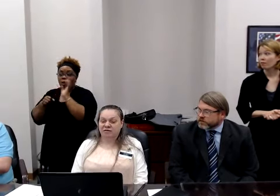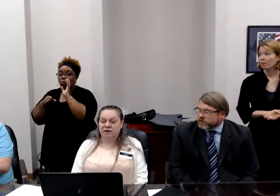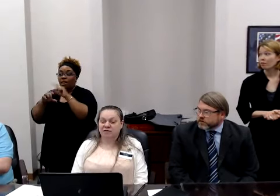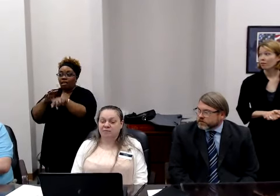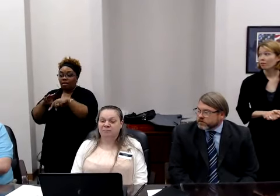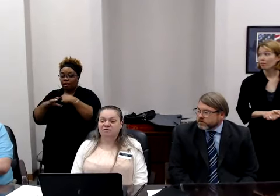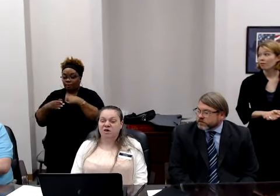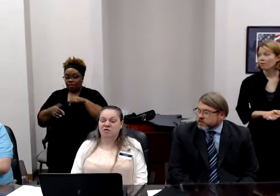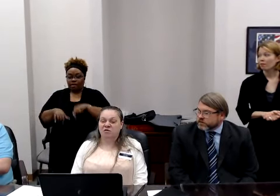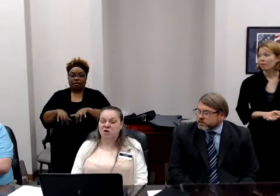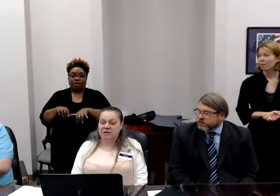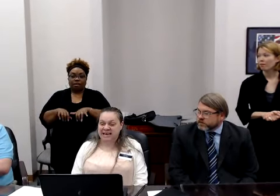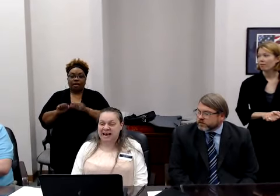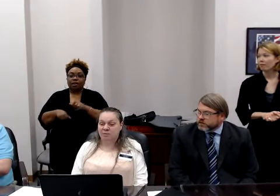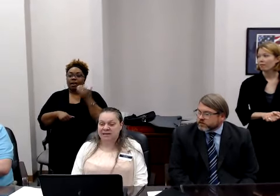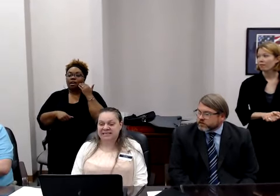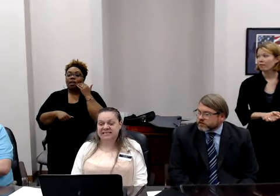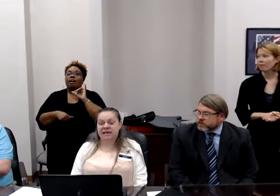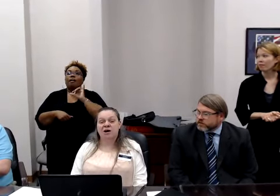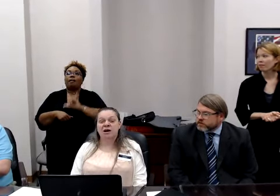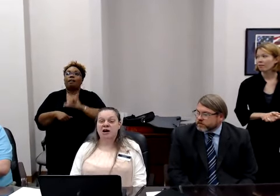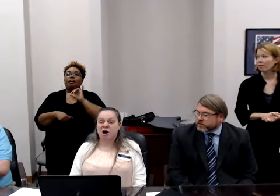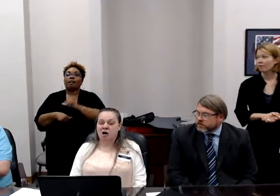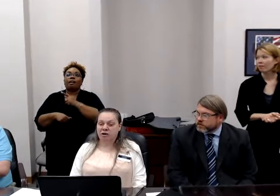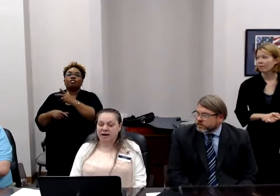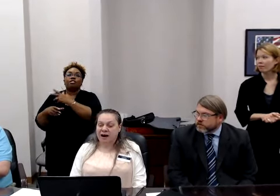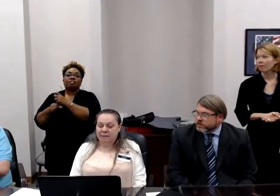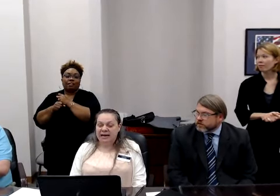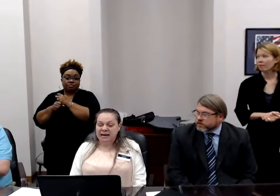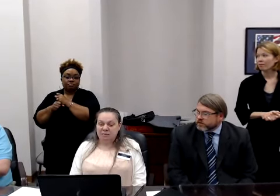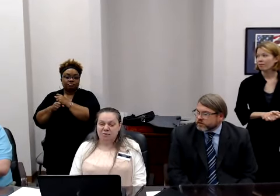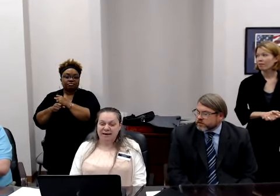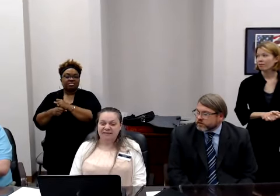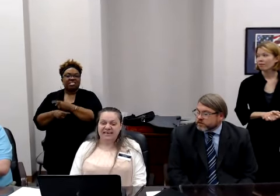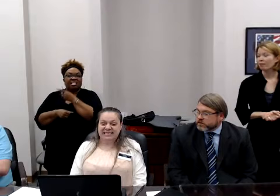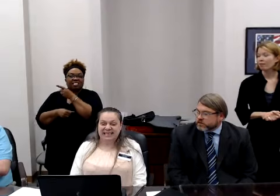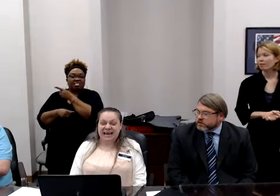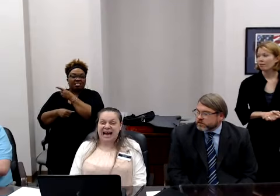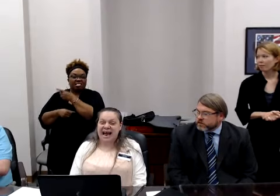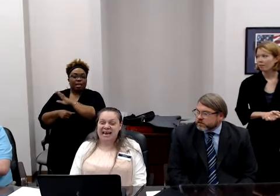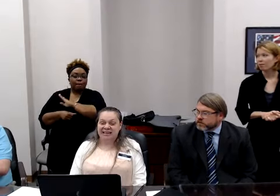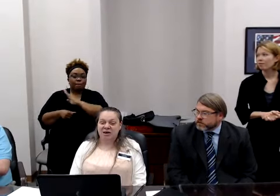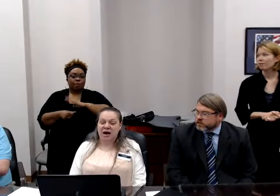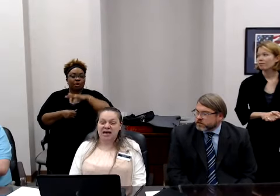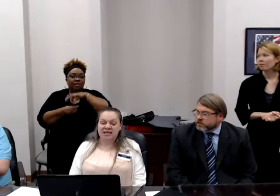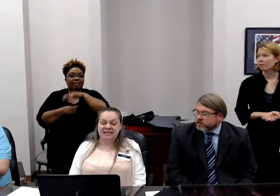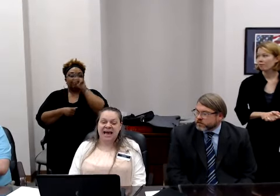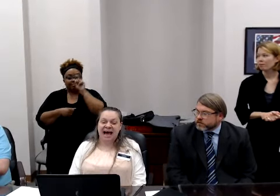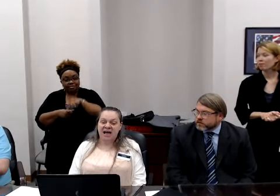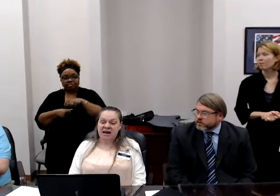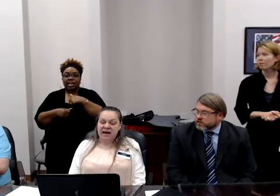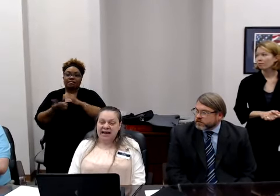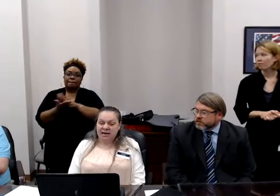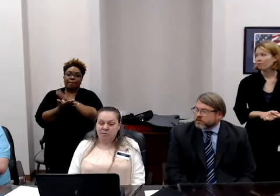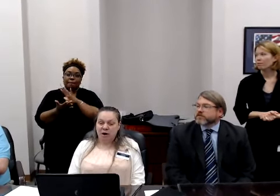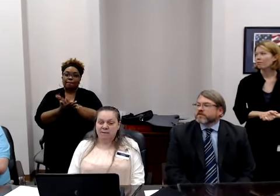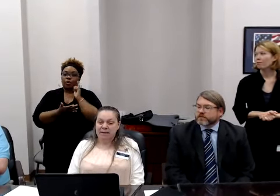your vote to count because it's a hard copy. Previously, I had thought that I could mark my